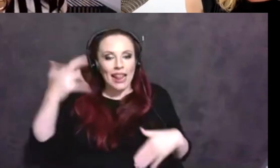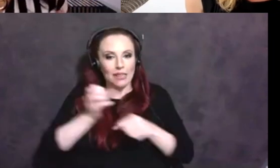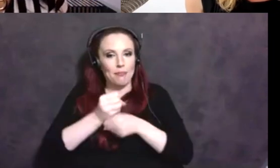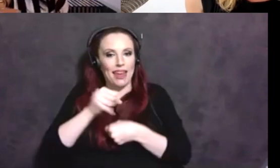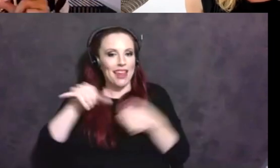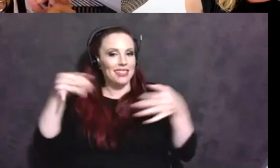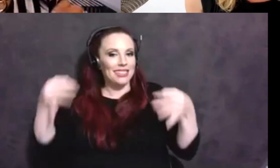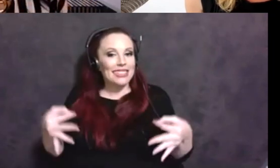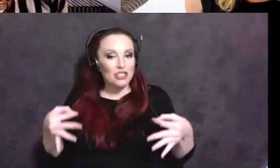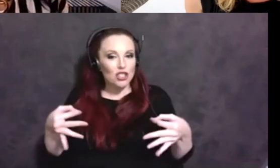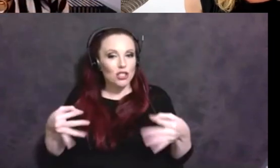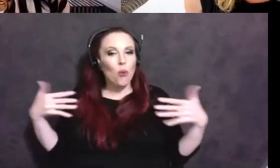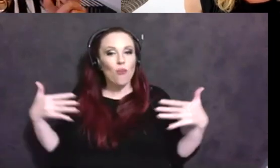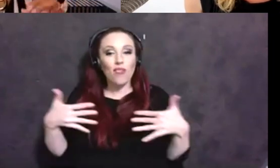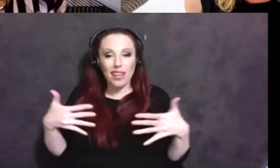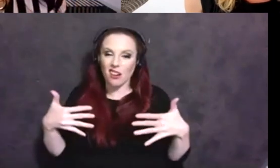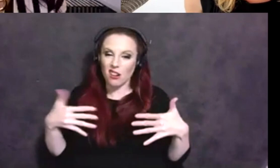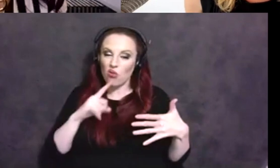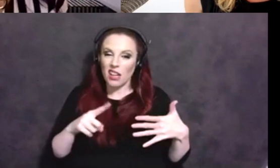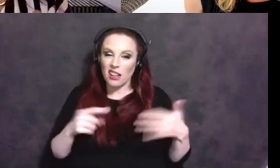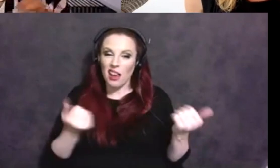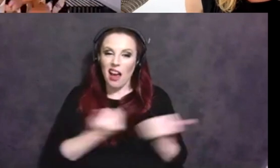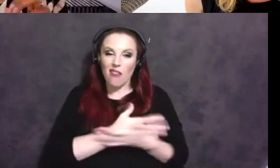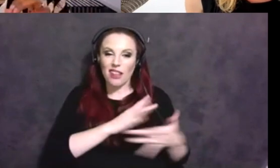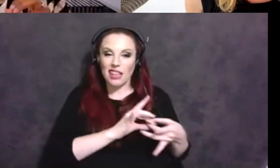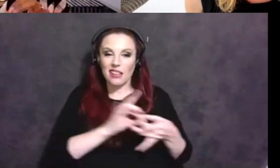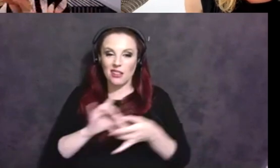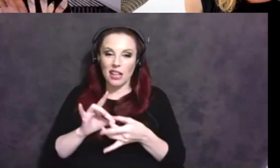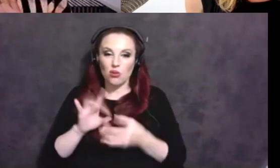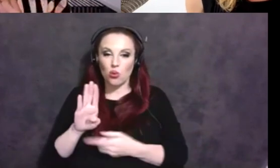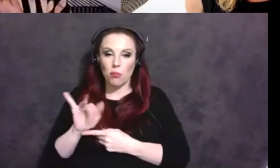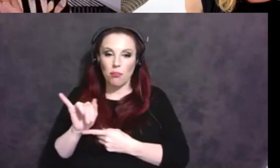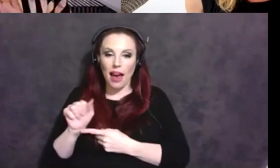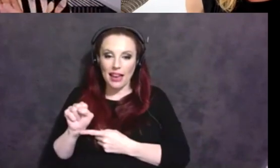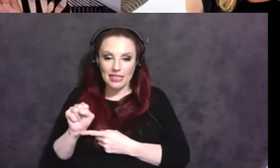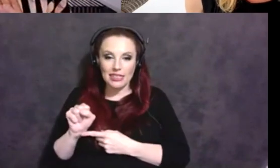yes, this is a conscious decision-making process, but it is largely done unconsciously. We don't